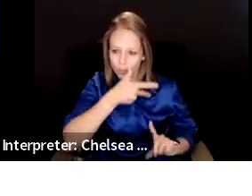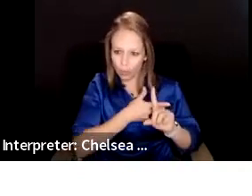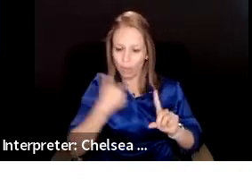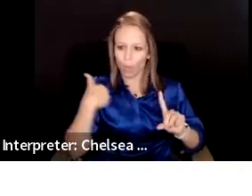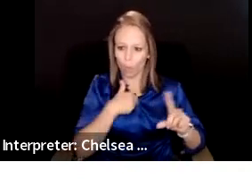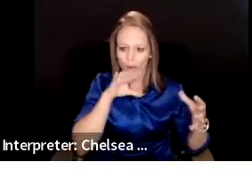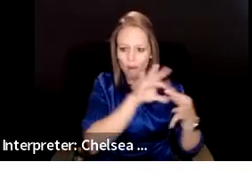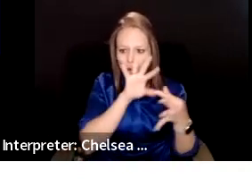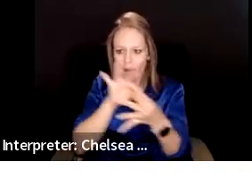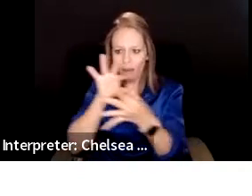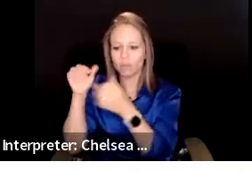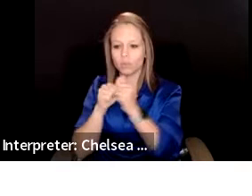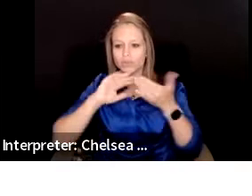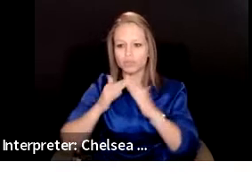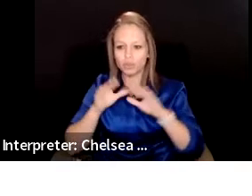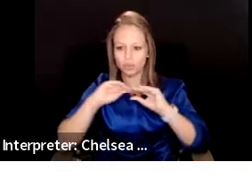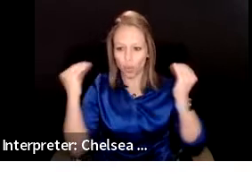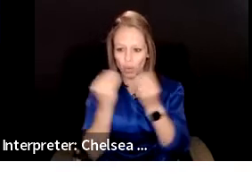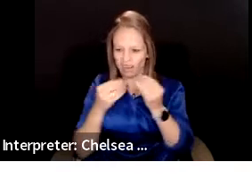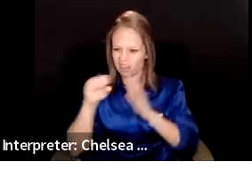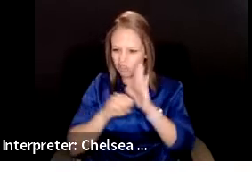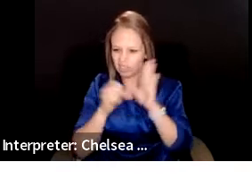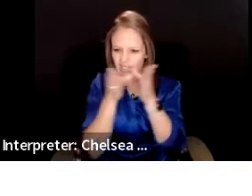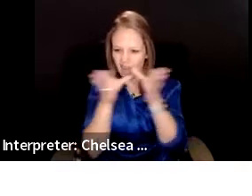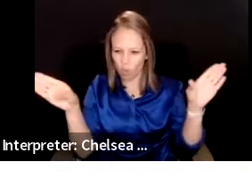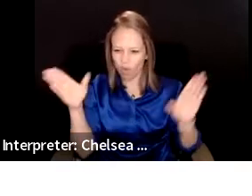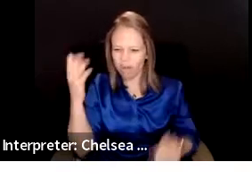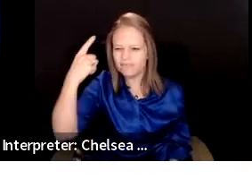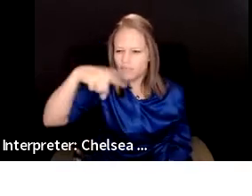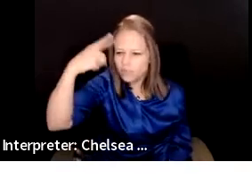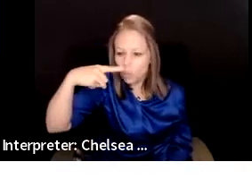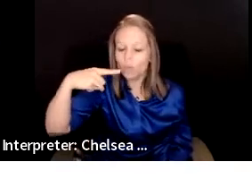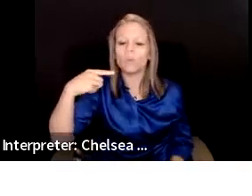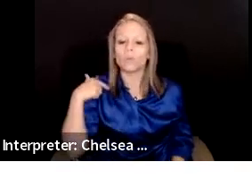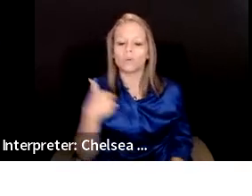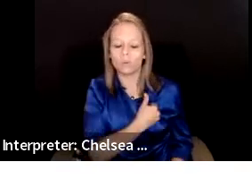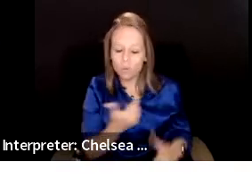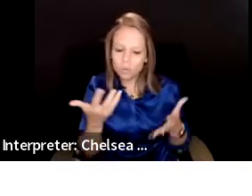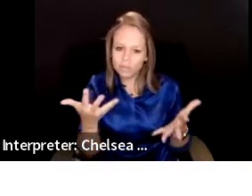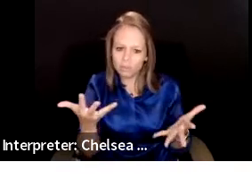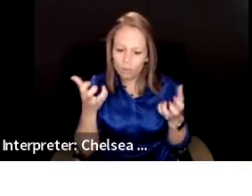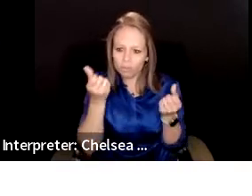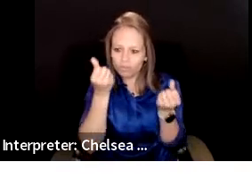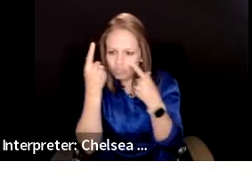what stigma looks like. With different parts of the state.